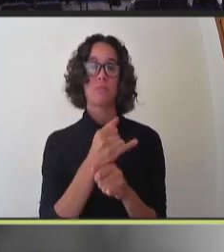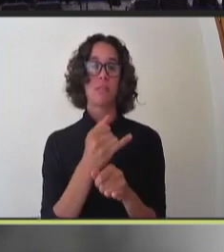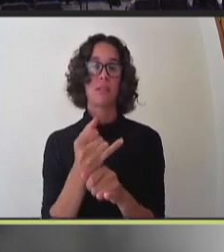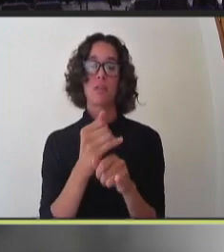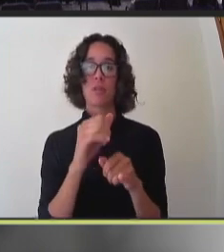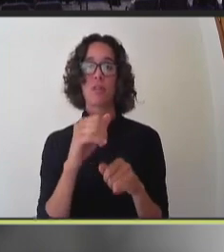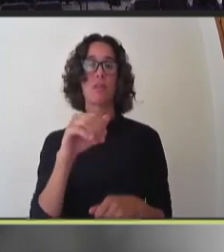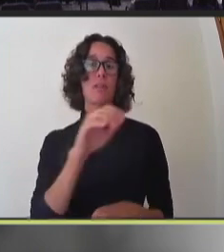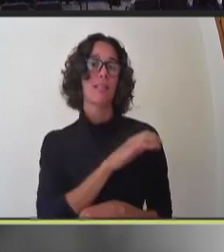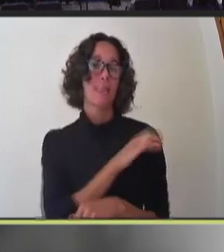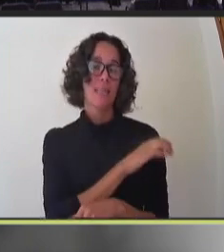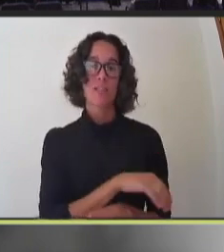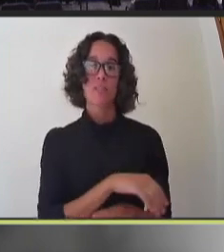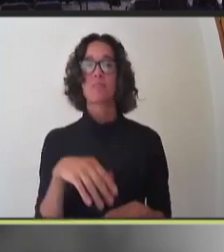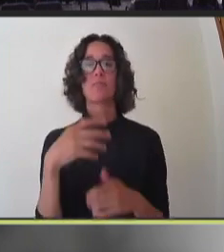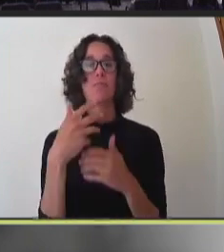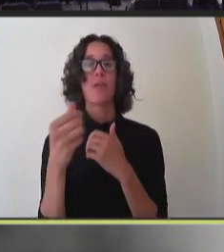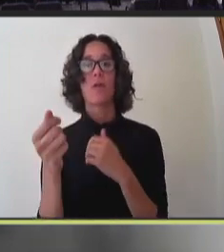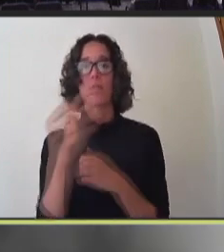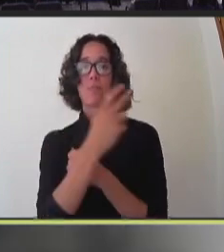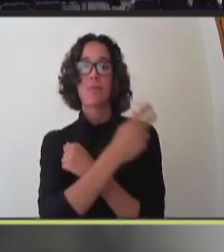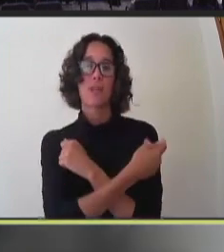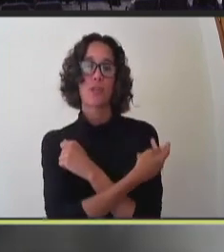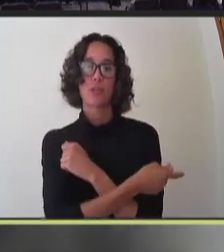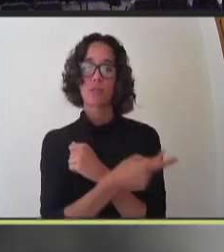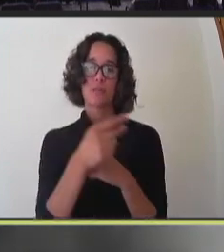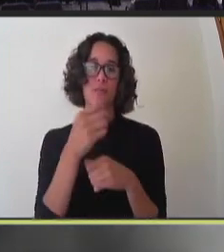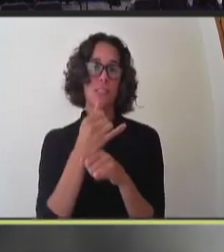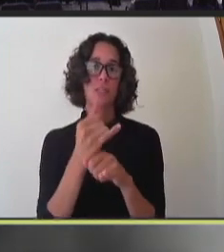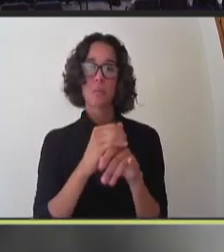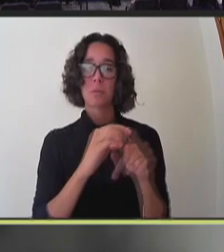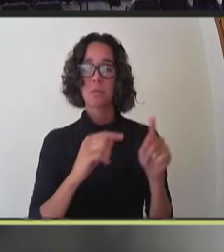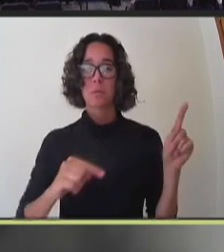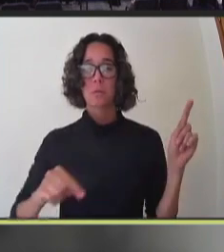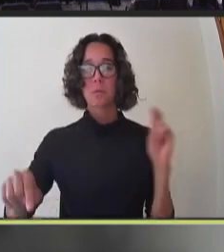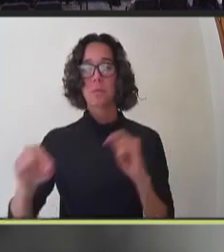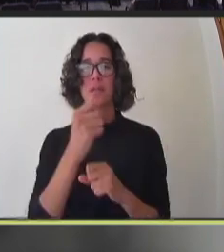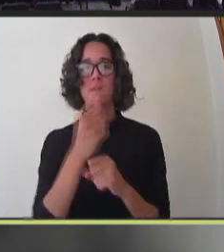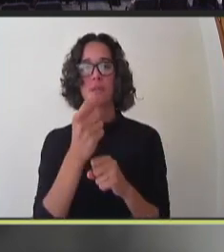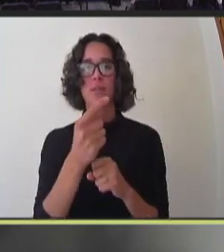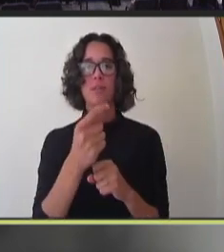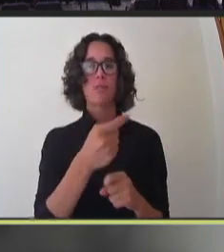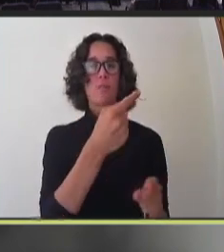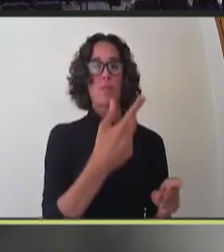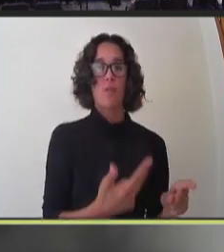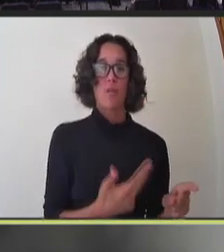And about a third of those veterans receive some type of care in the community as well.